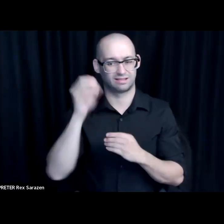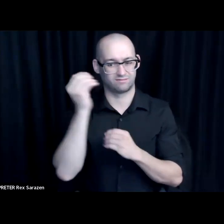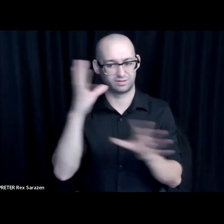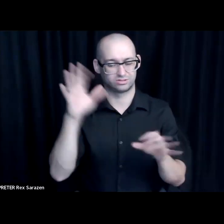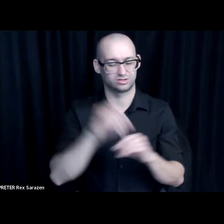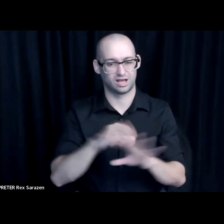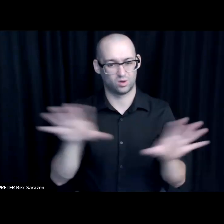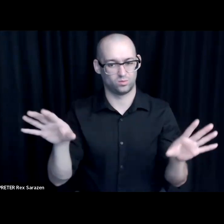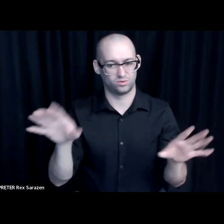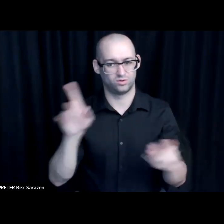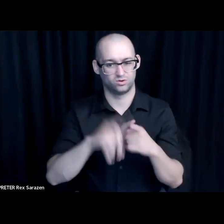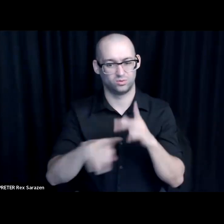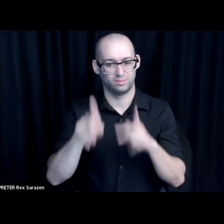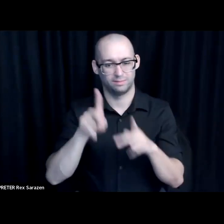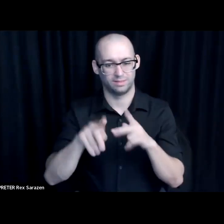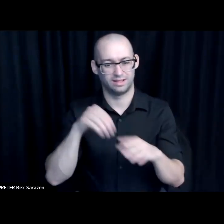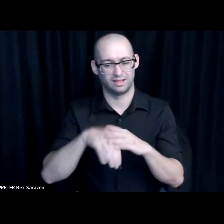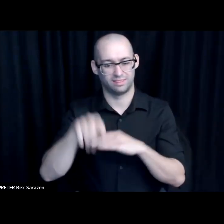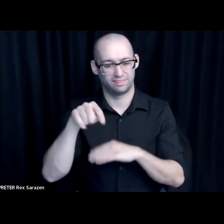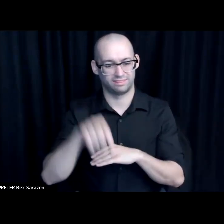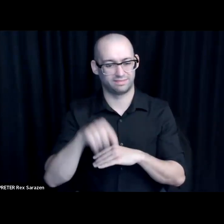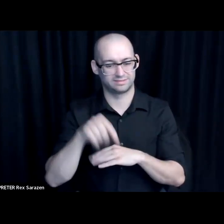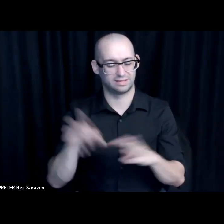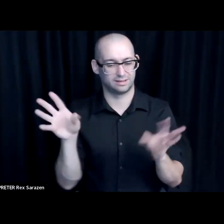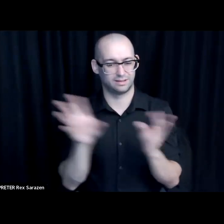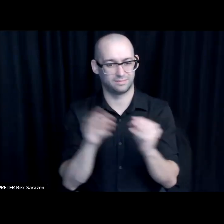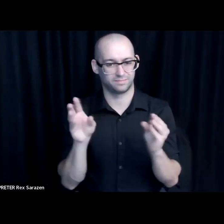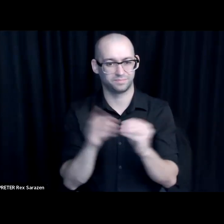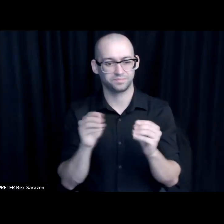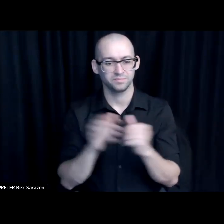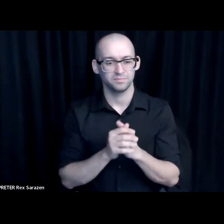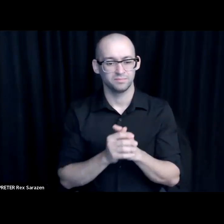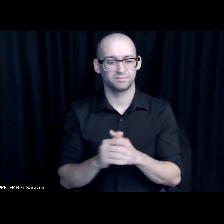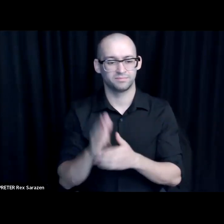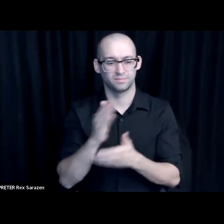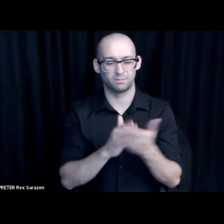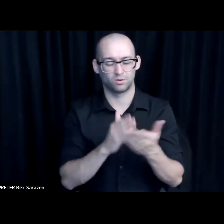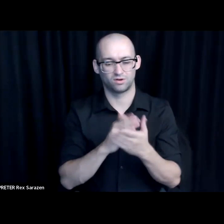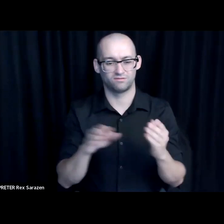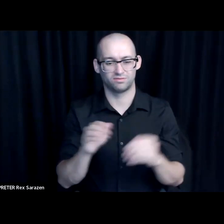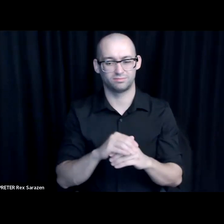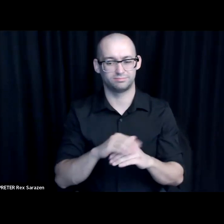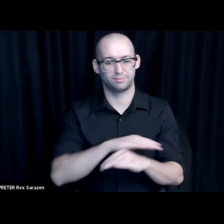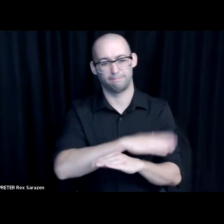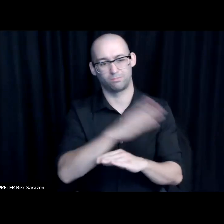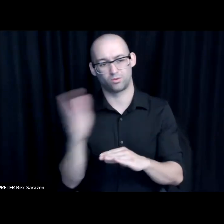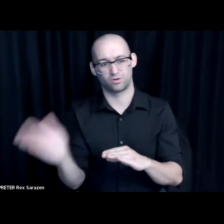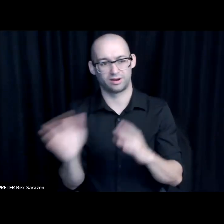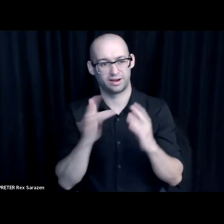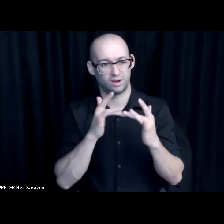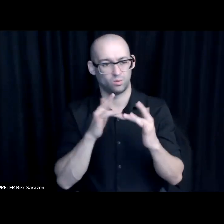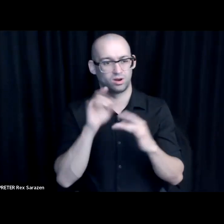to folks on this call, you know, for part of the the broader network of folks. Very good, and we